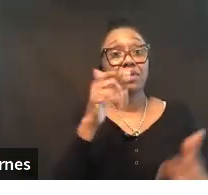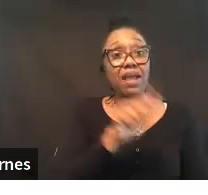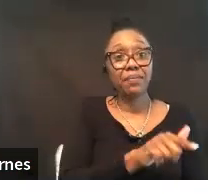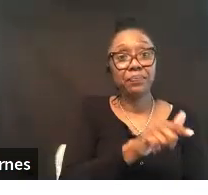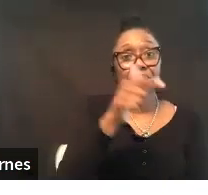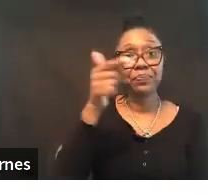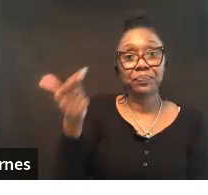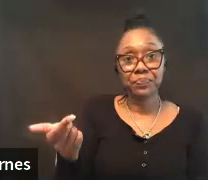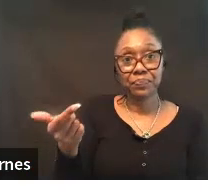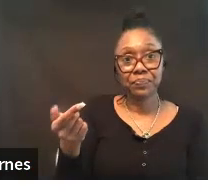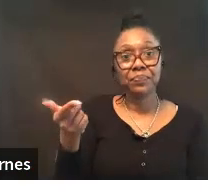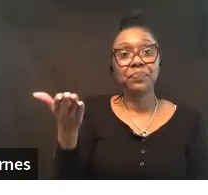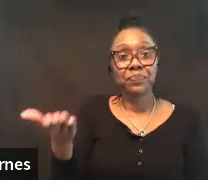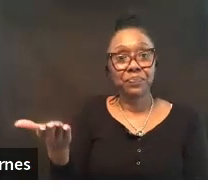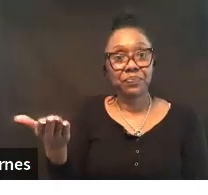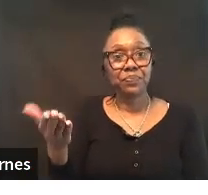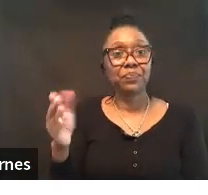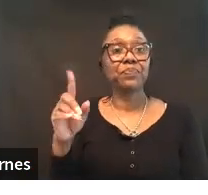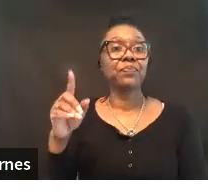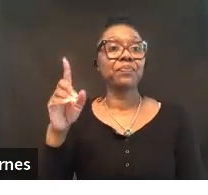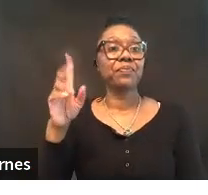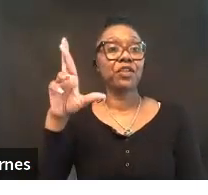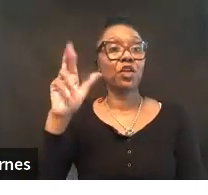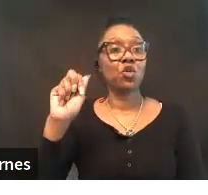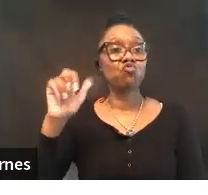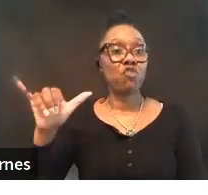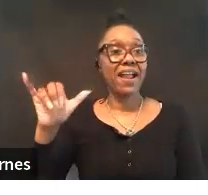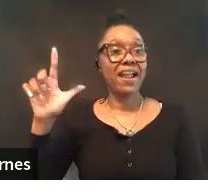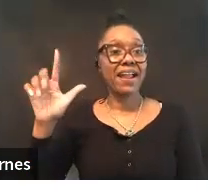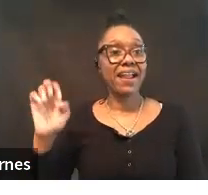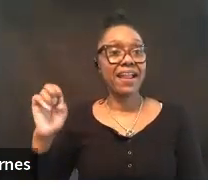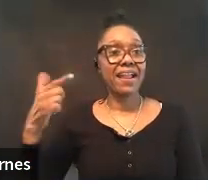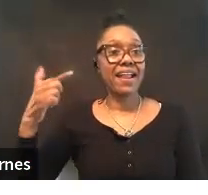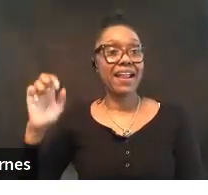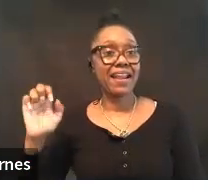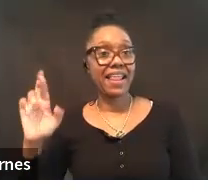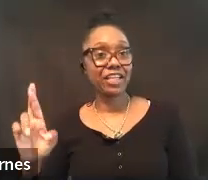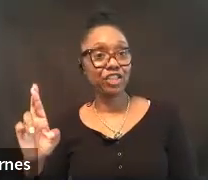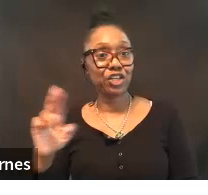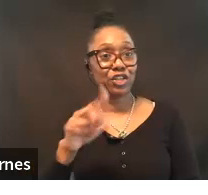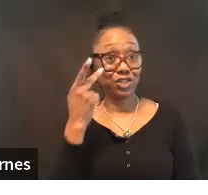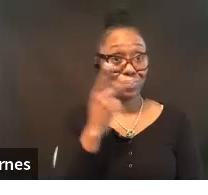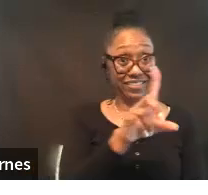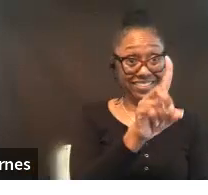Thank you, Liz. Good morning, everyone. My name is Rayleigh Jay. I know you do see the name down a lot.